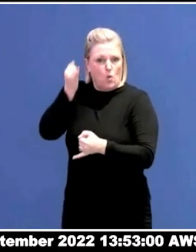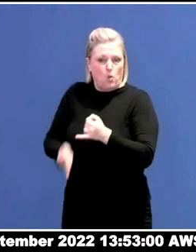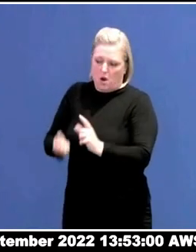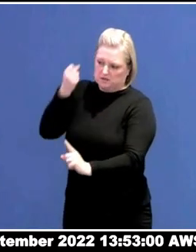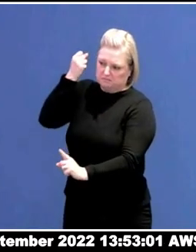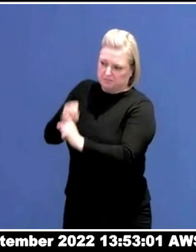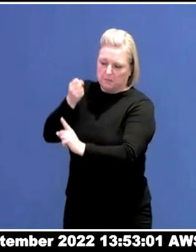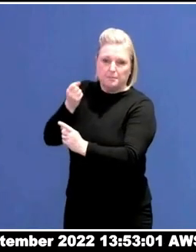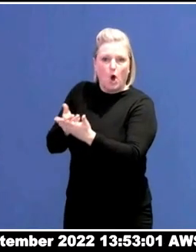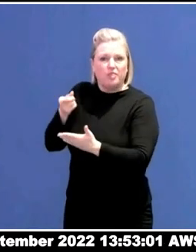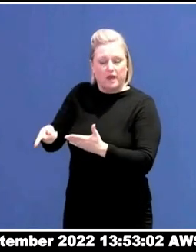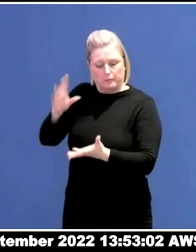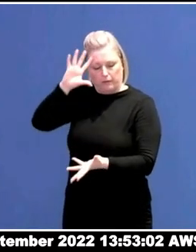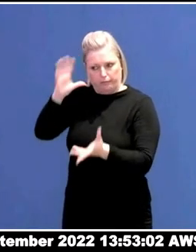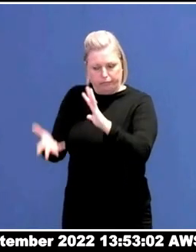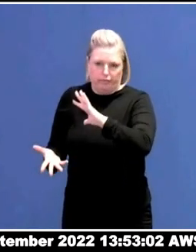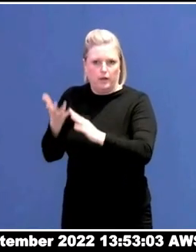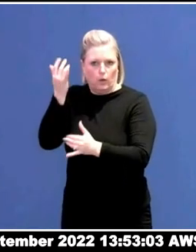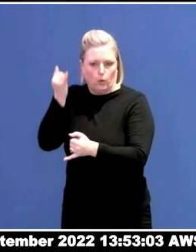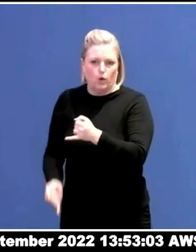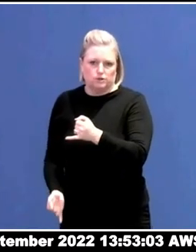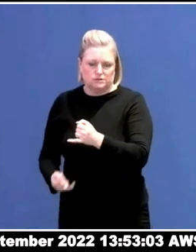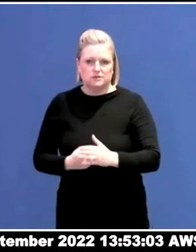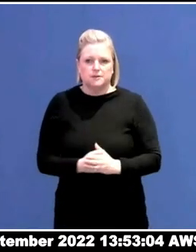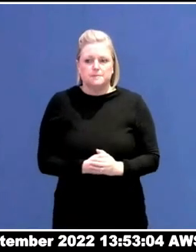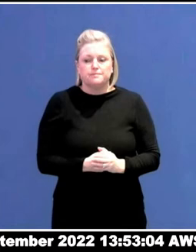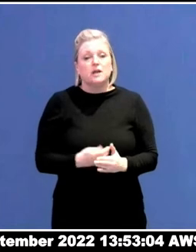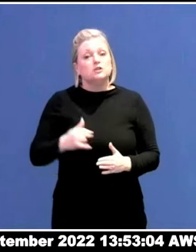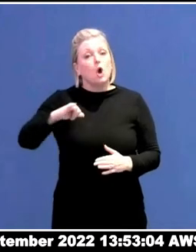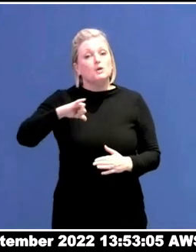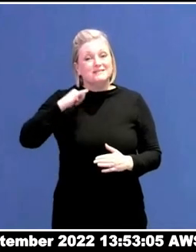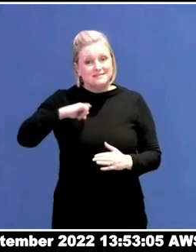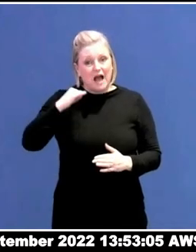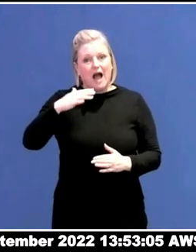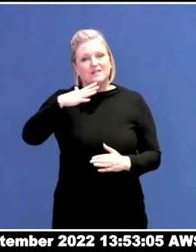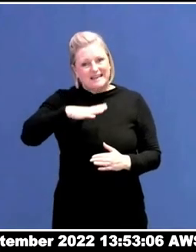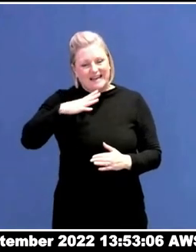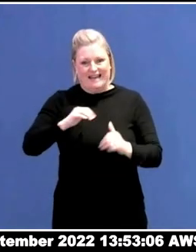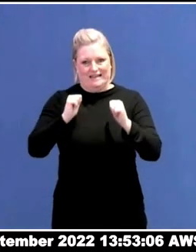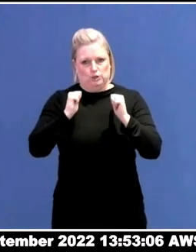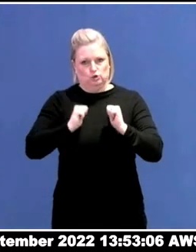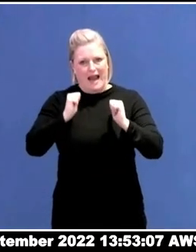What can the staff do instead? The staff should really be trained in de-escalation techniques.